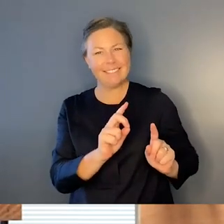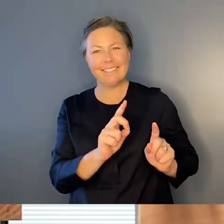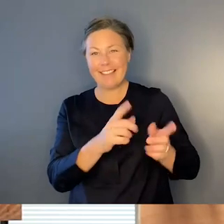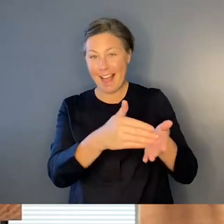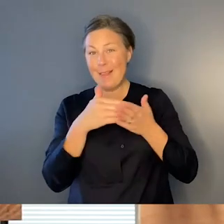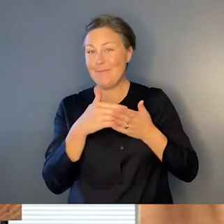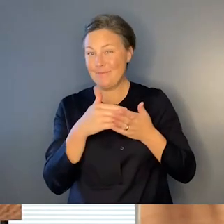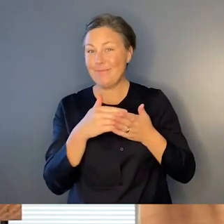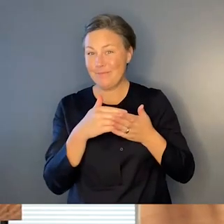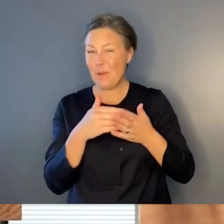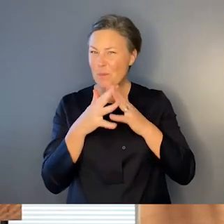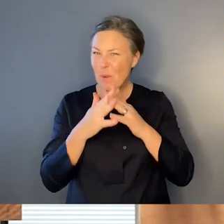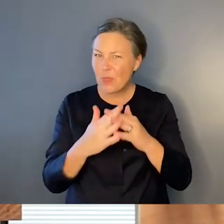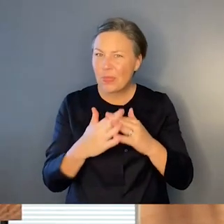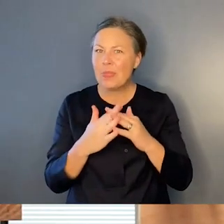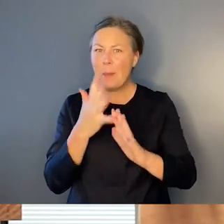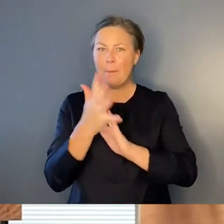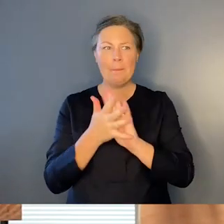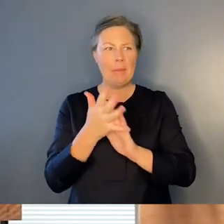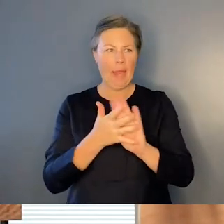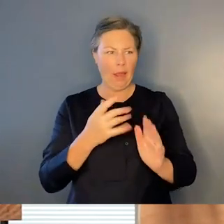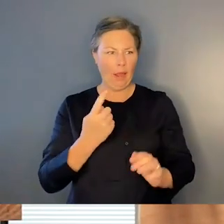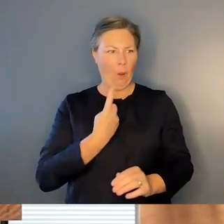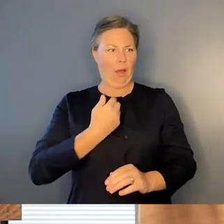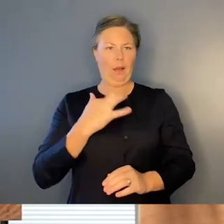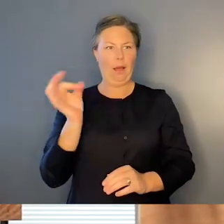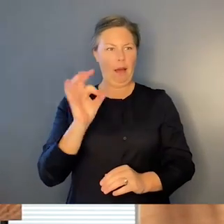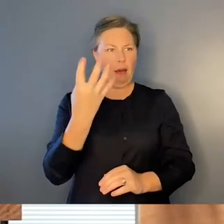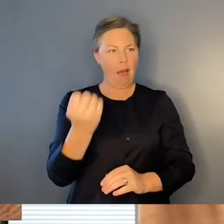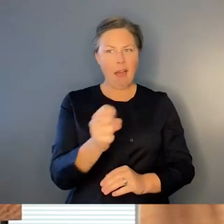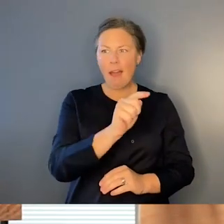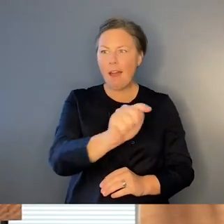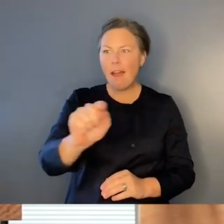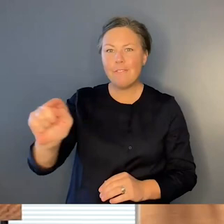We've done that Alison, yes. ..to, you know, to talk to other women about your experiences,